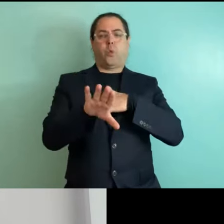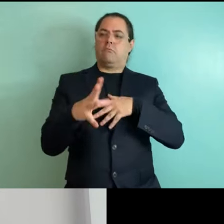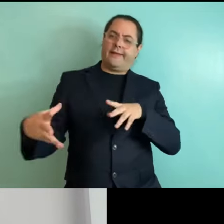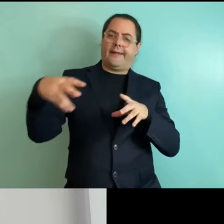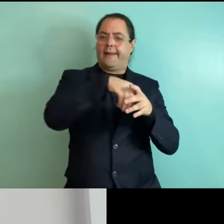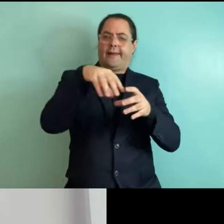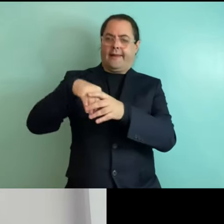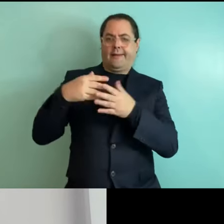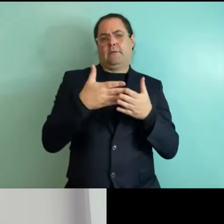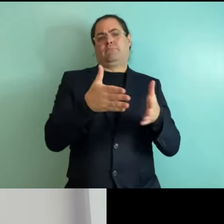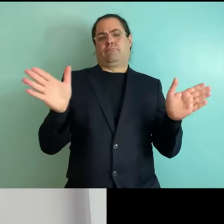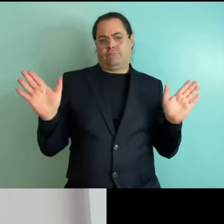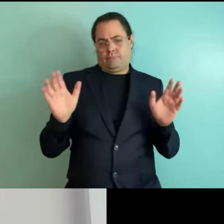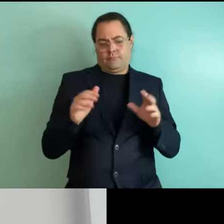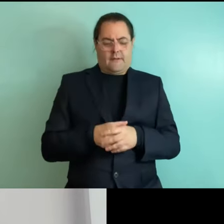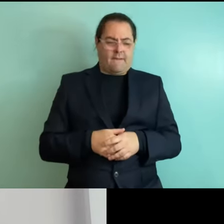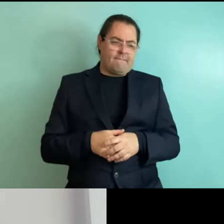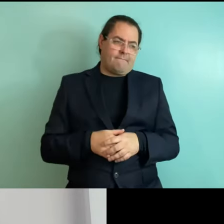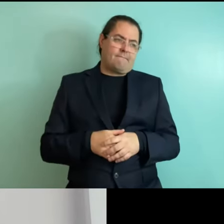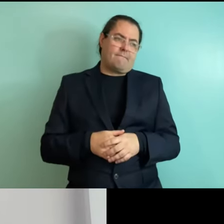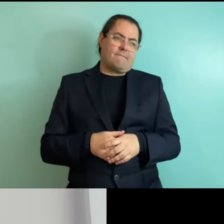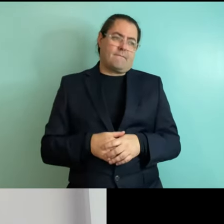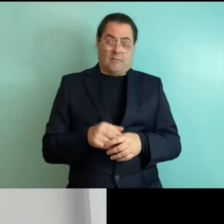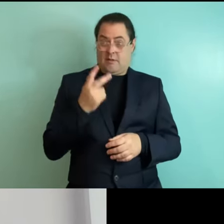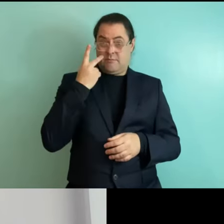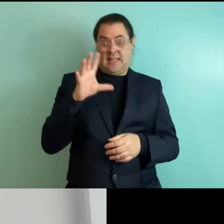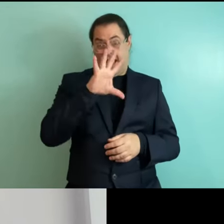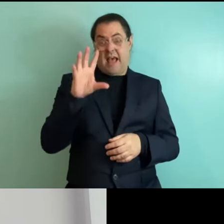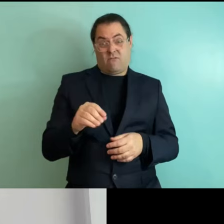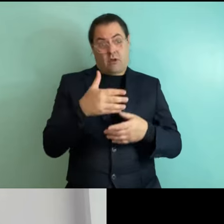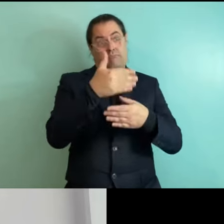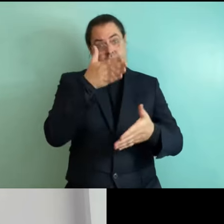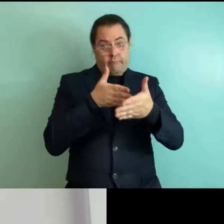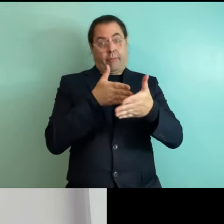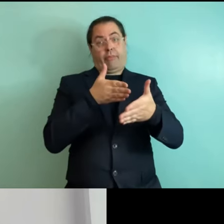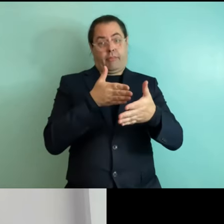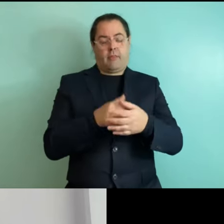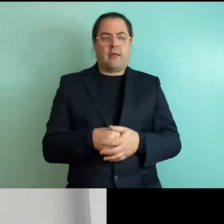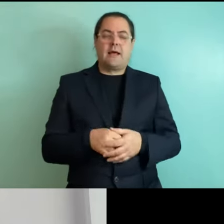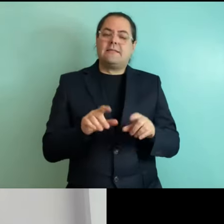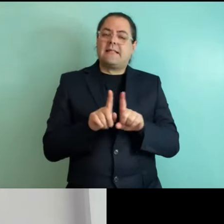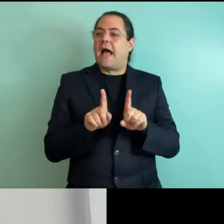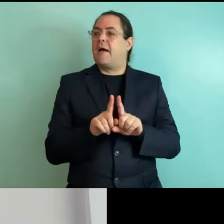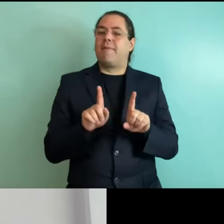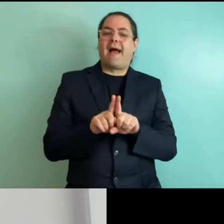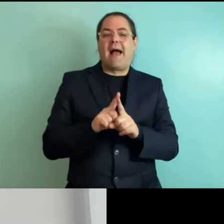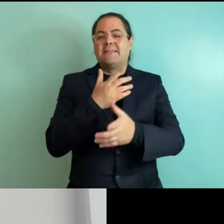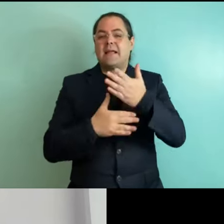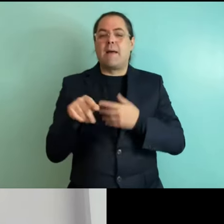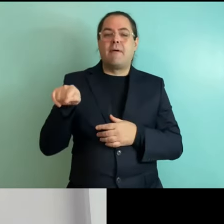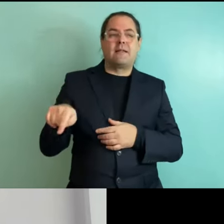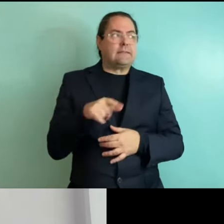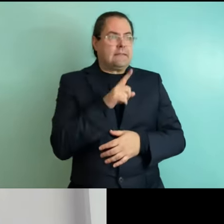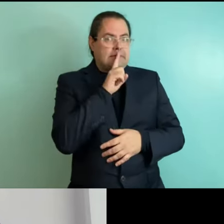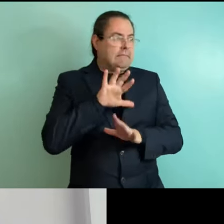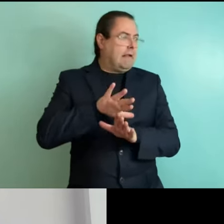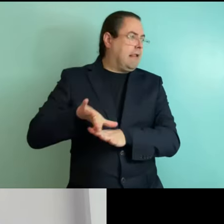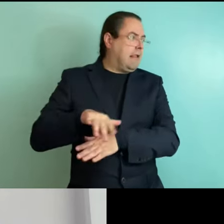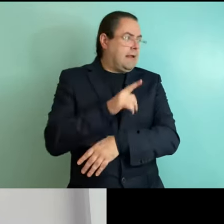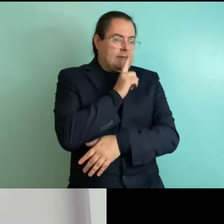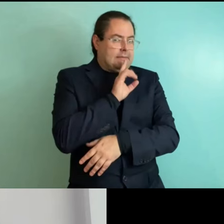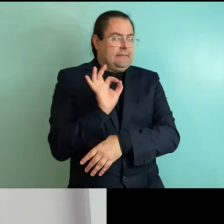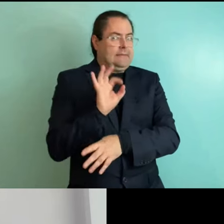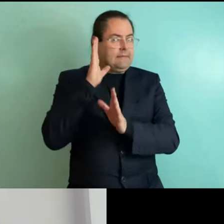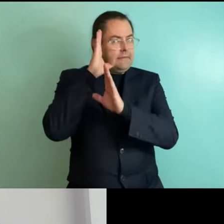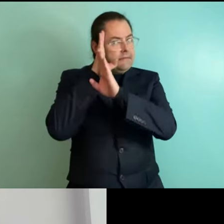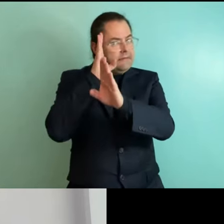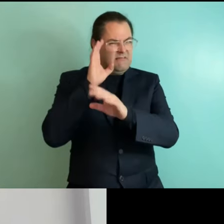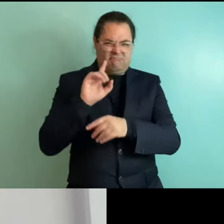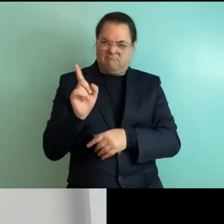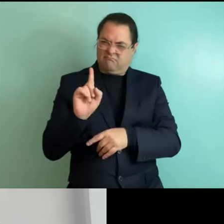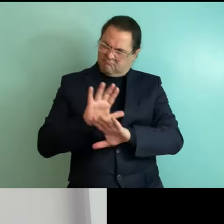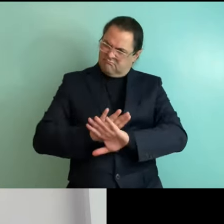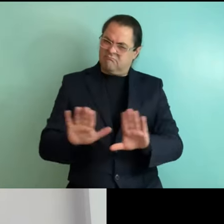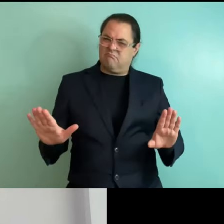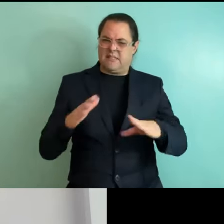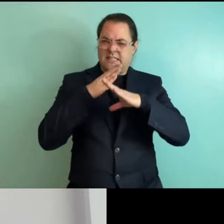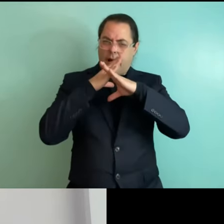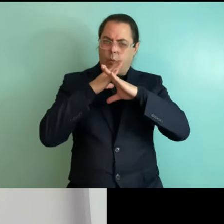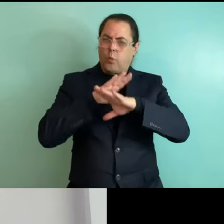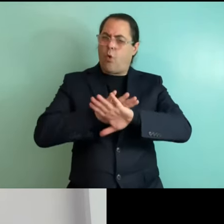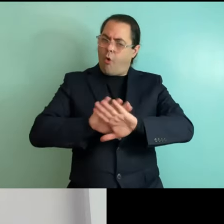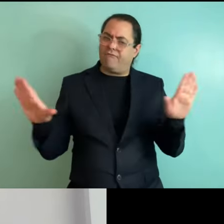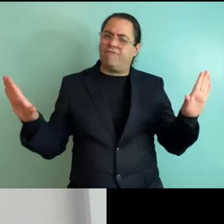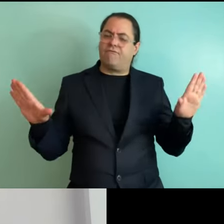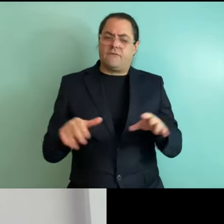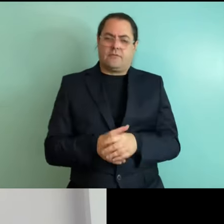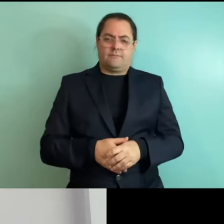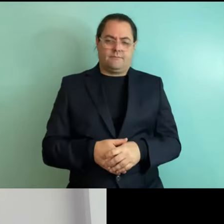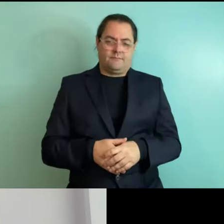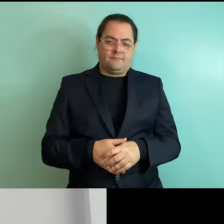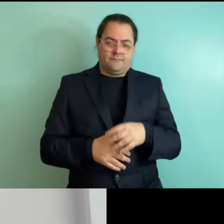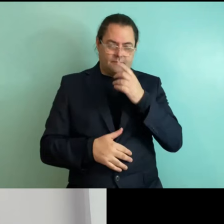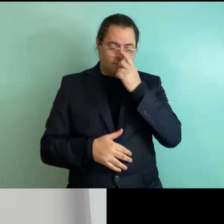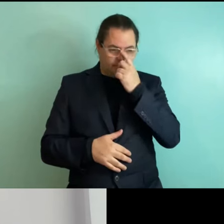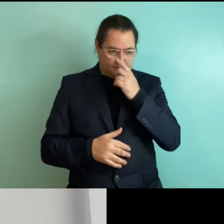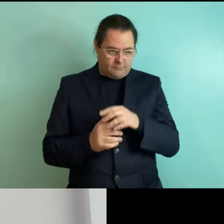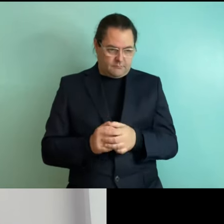11:17:07 get rid of all is. This is applicable, make us better does it not matter.